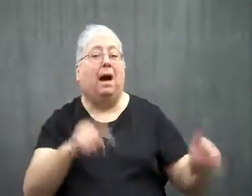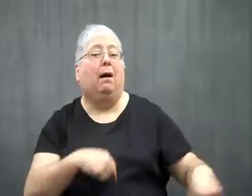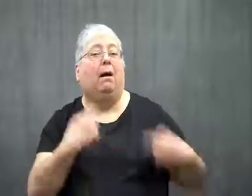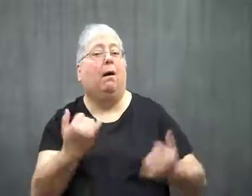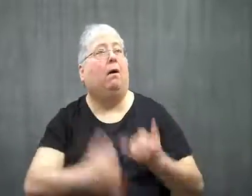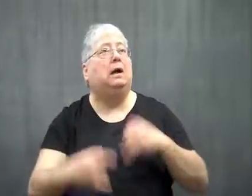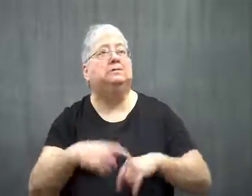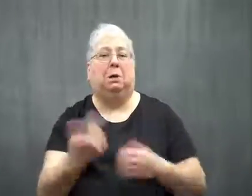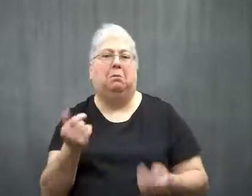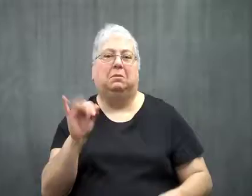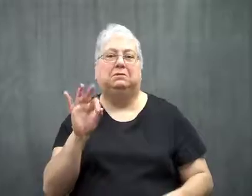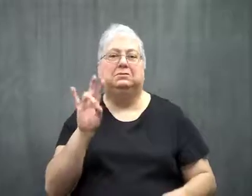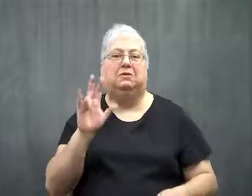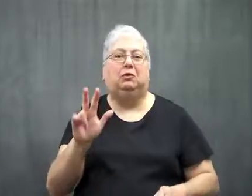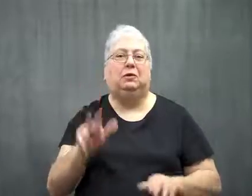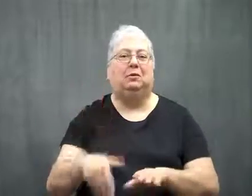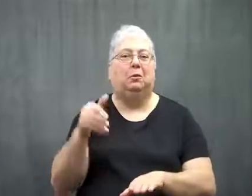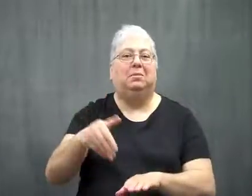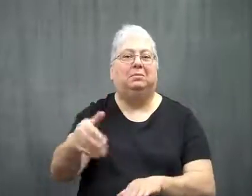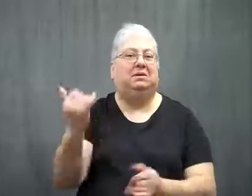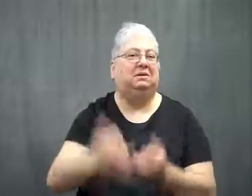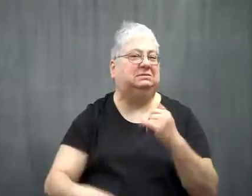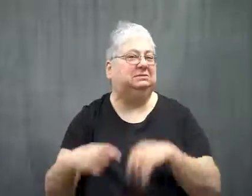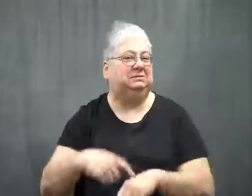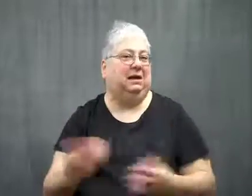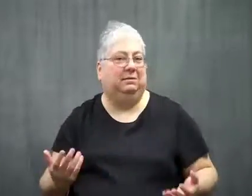The last time the gates were opened was 1973.